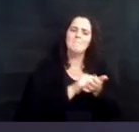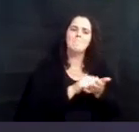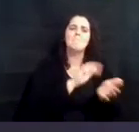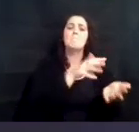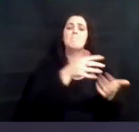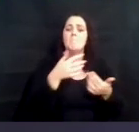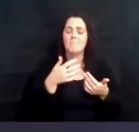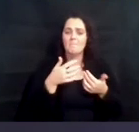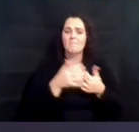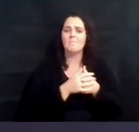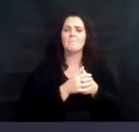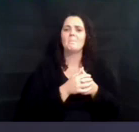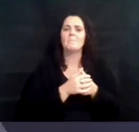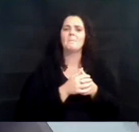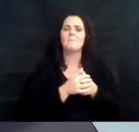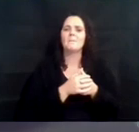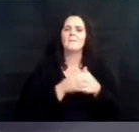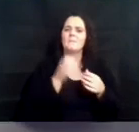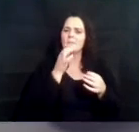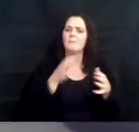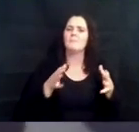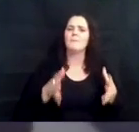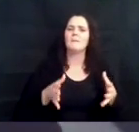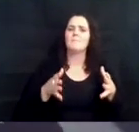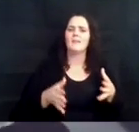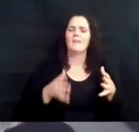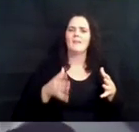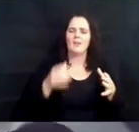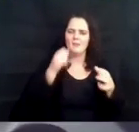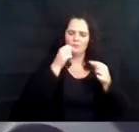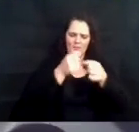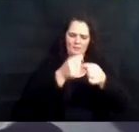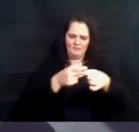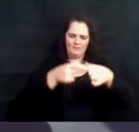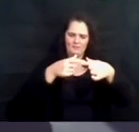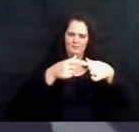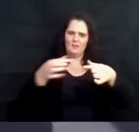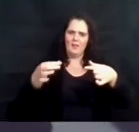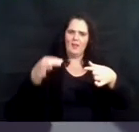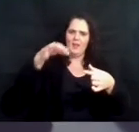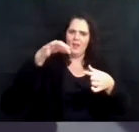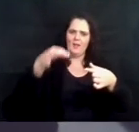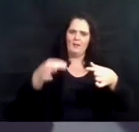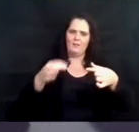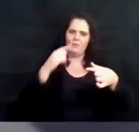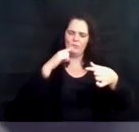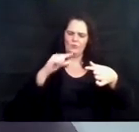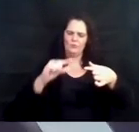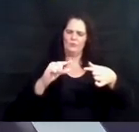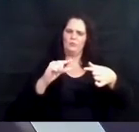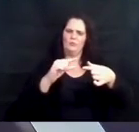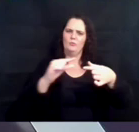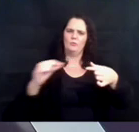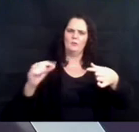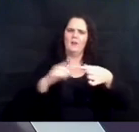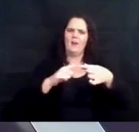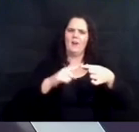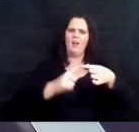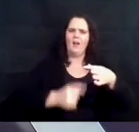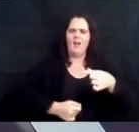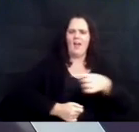triangular handles on the teacups looked like bent arms, arms bent at the elbow.